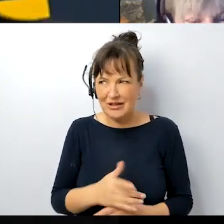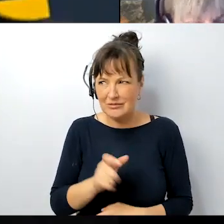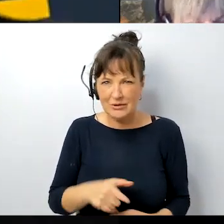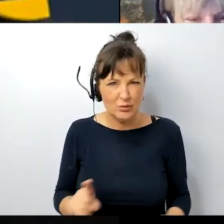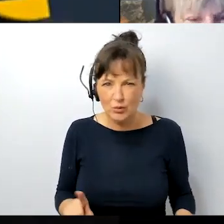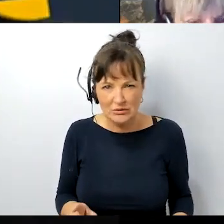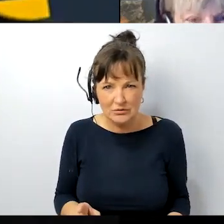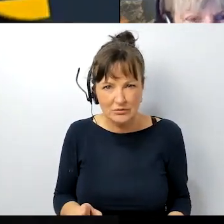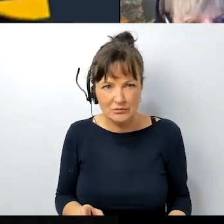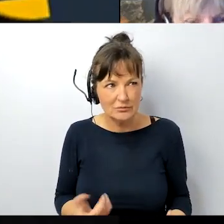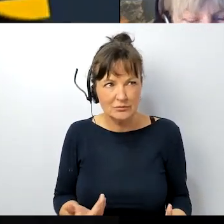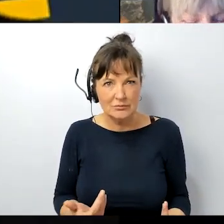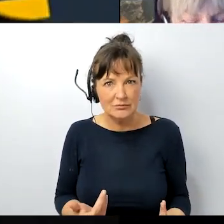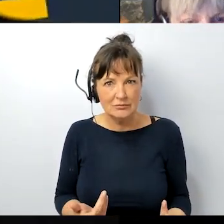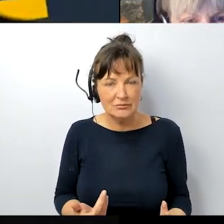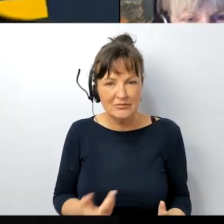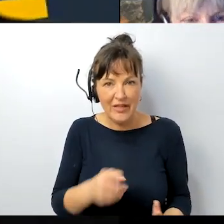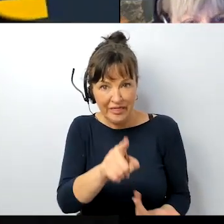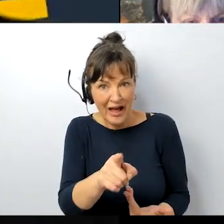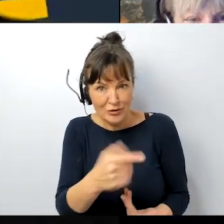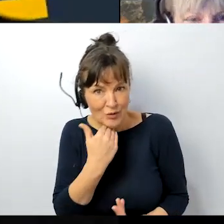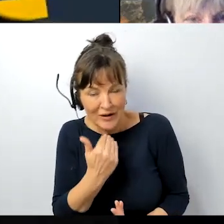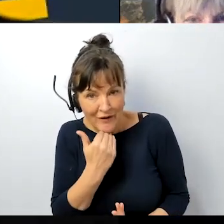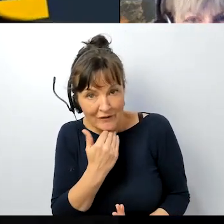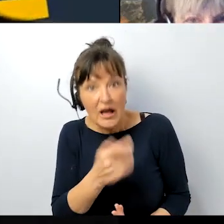really give them examples that could be from your school subjects, it could be from a Foundation